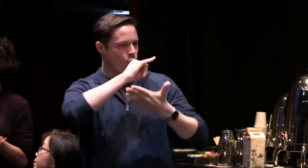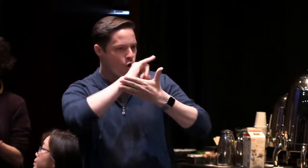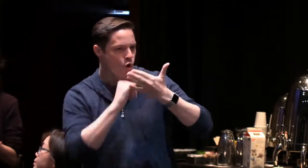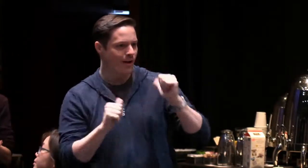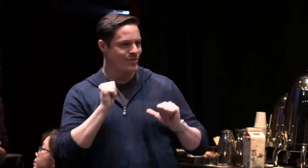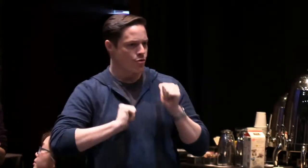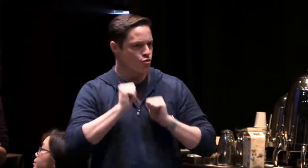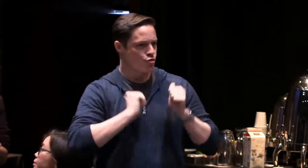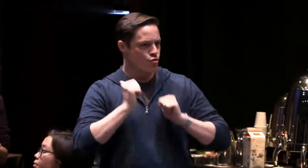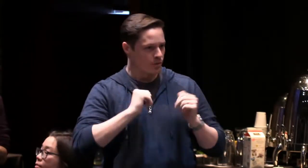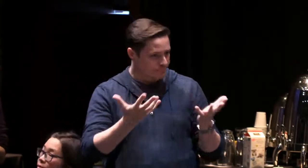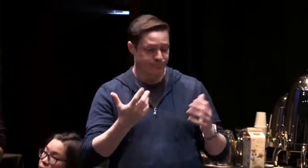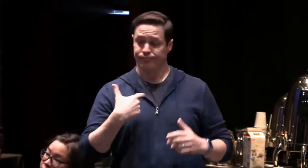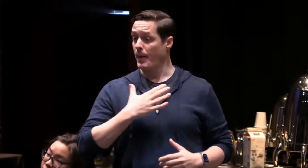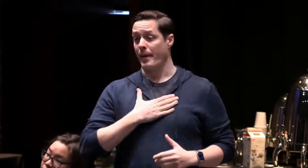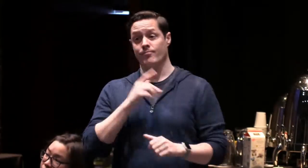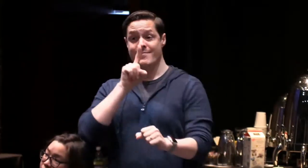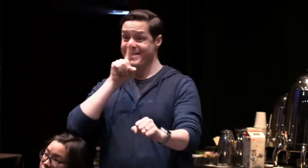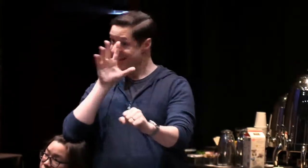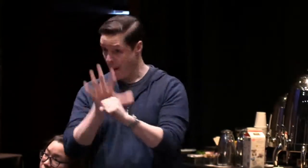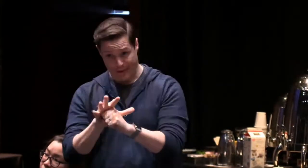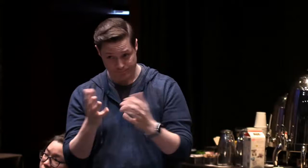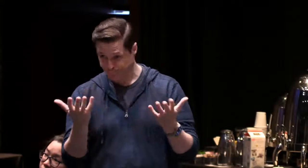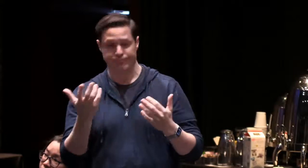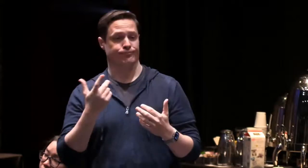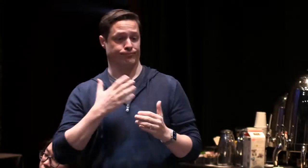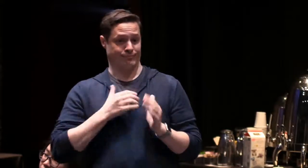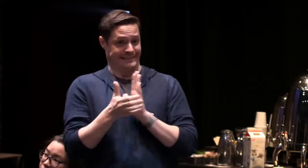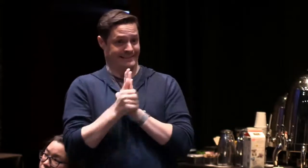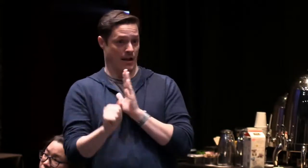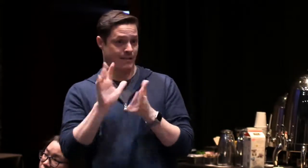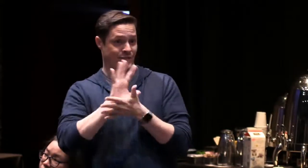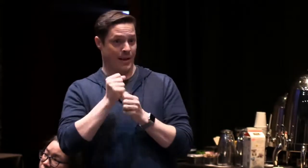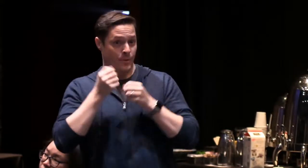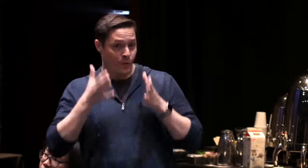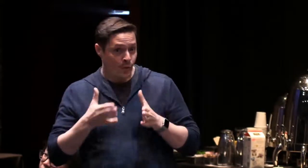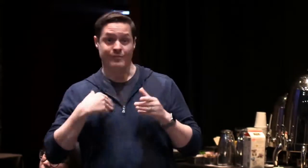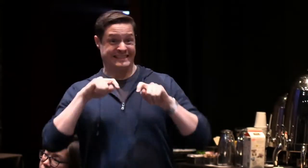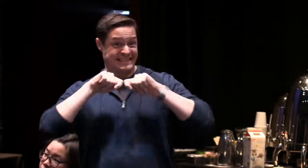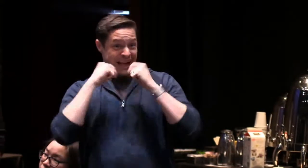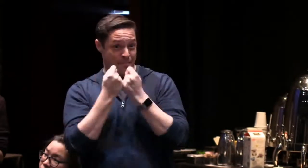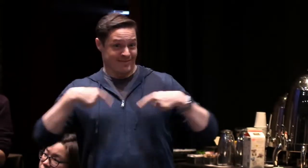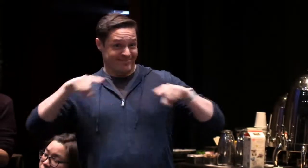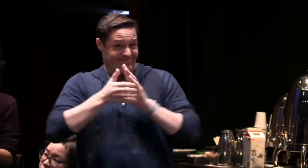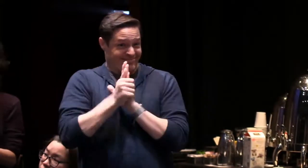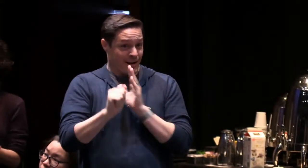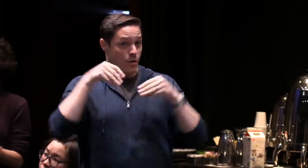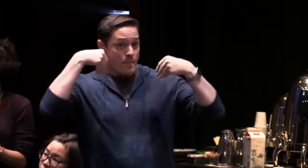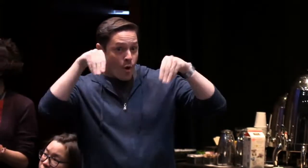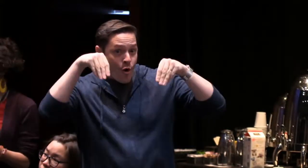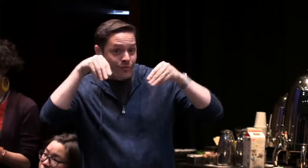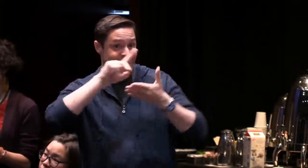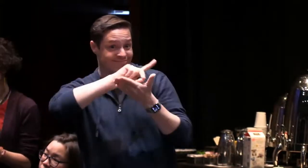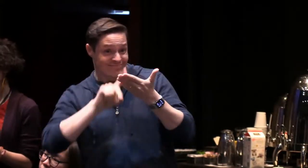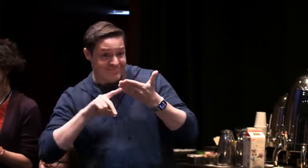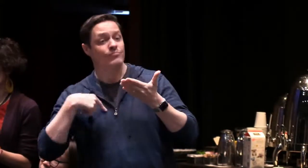and I see an opportunity for partnership with deaf theater. It's my commitment to use the team